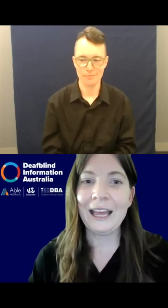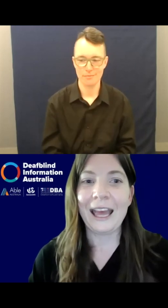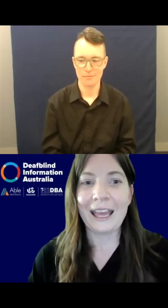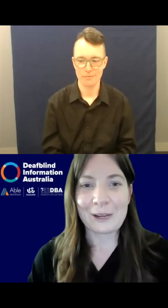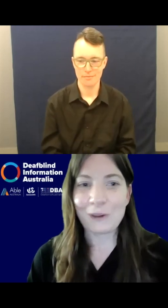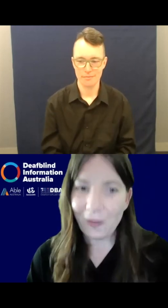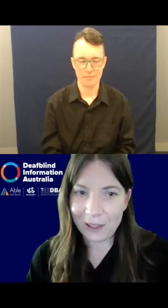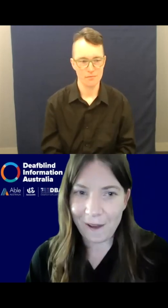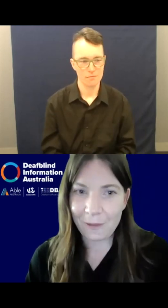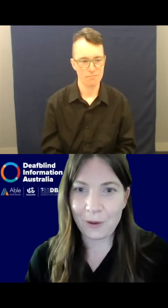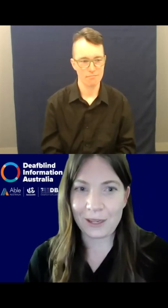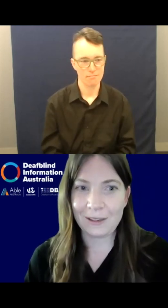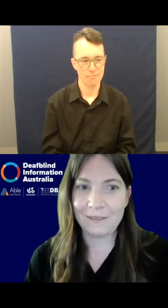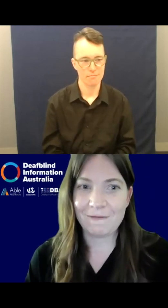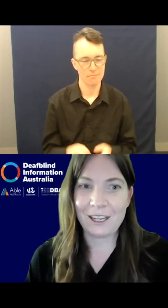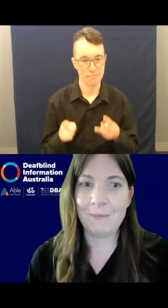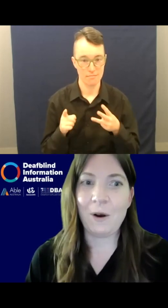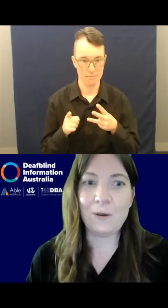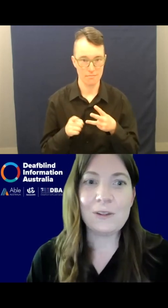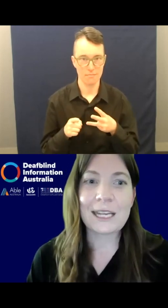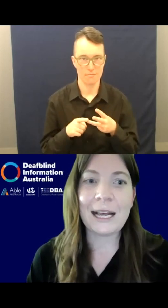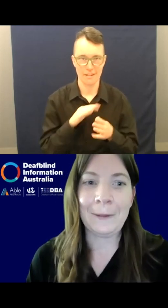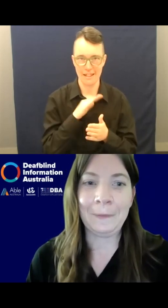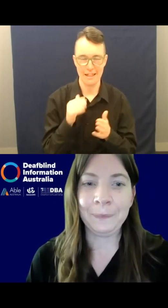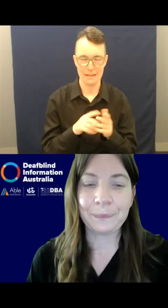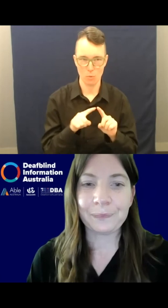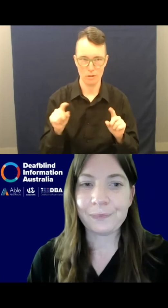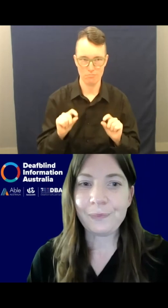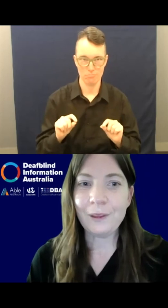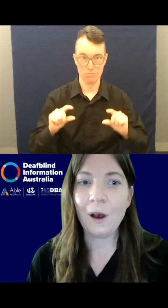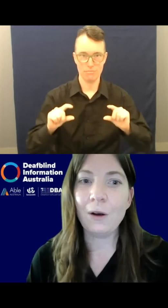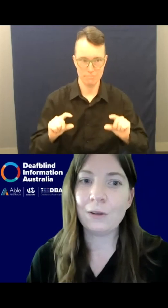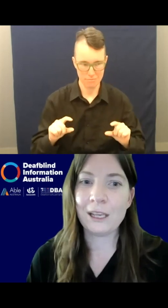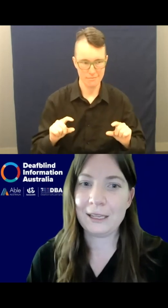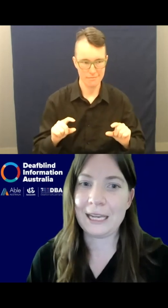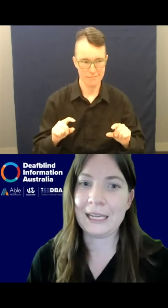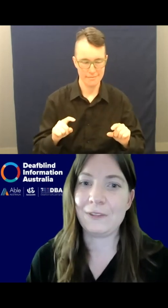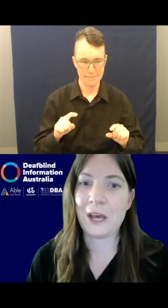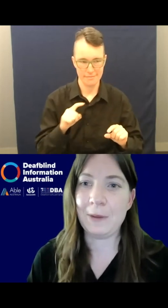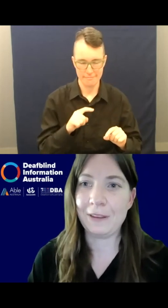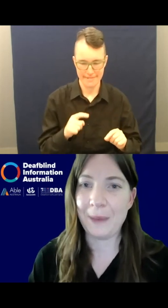And I've got the last point in bold. Holding attentative time and space.